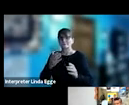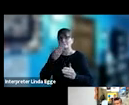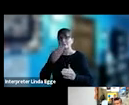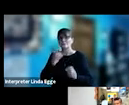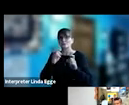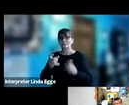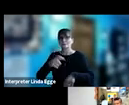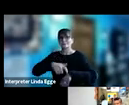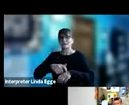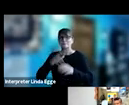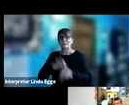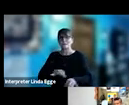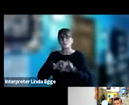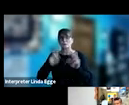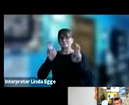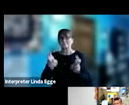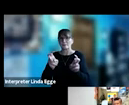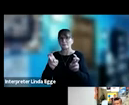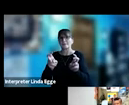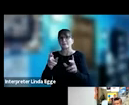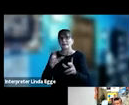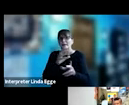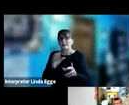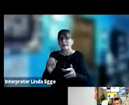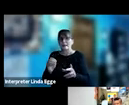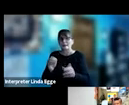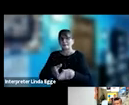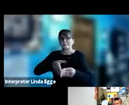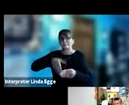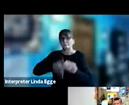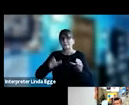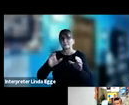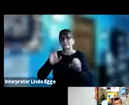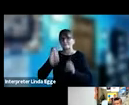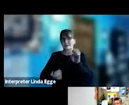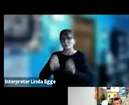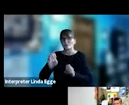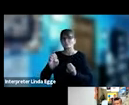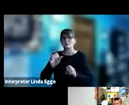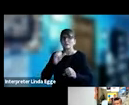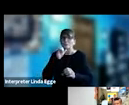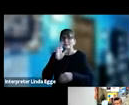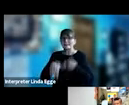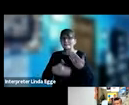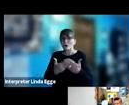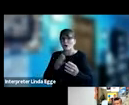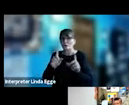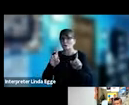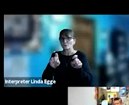for this very important topic. Please, you know, complete the evaluation. And we didn't get to all the questions, but they will be packaged up,